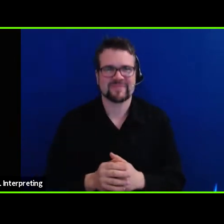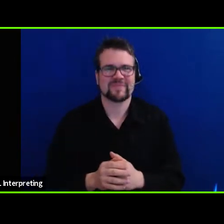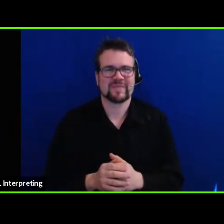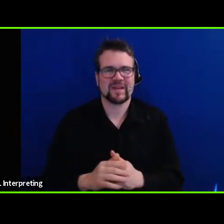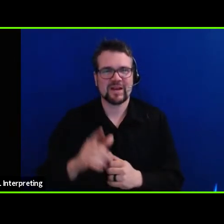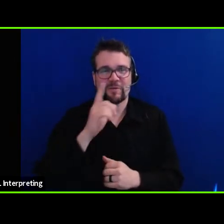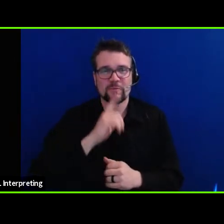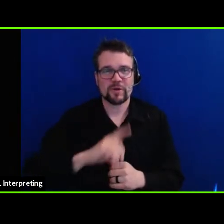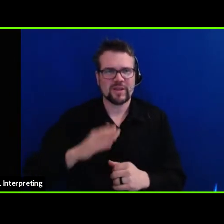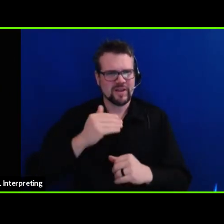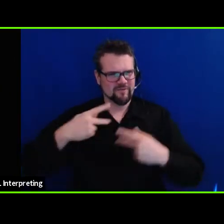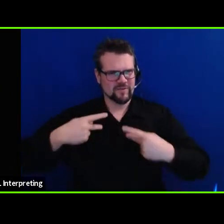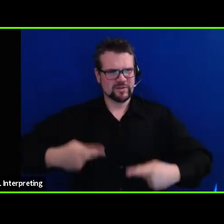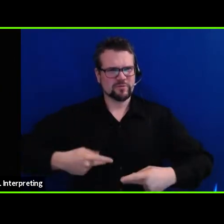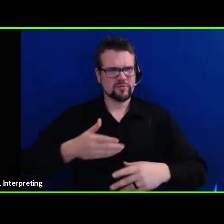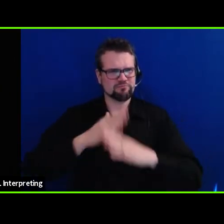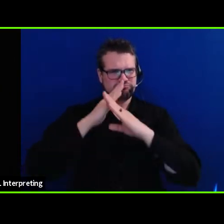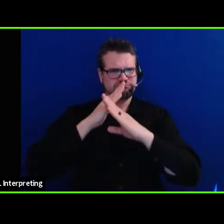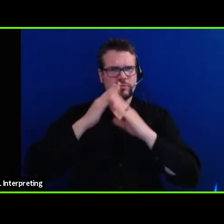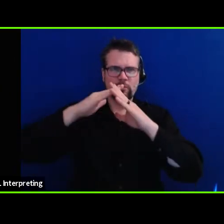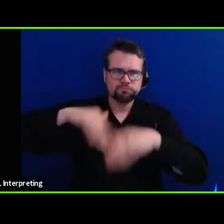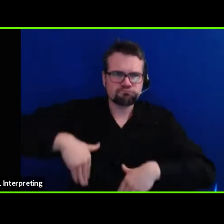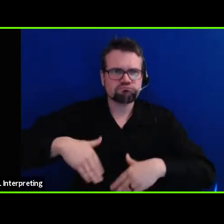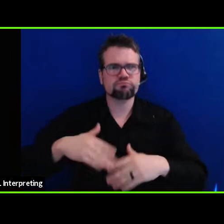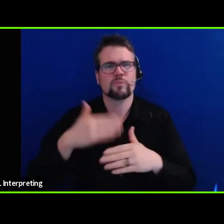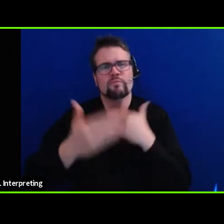FOUNDATION ACCESSIBILITY CERTIFICATION PROGRAM, THIS